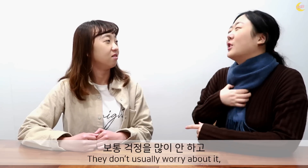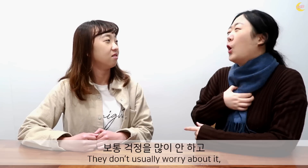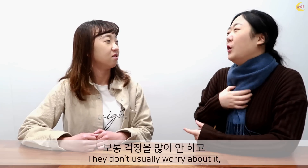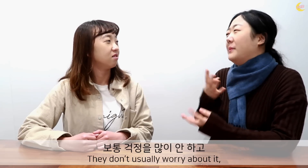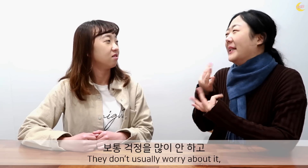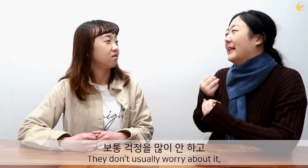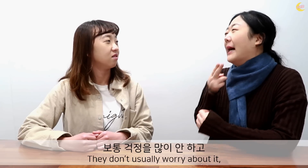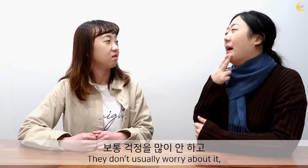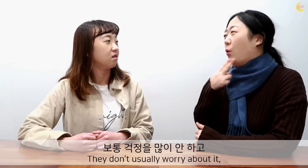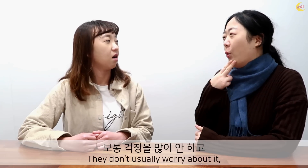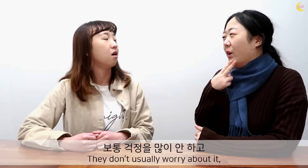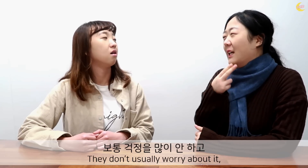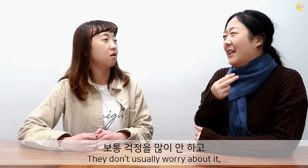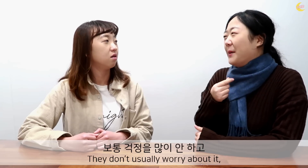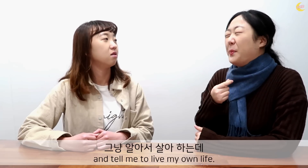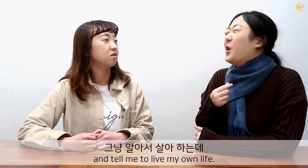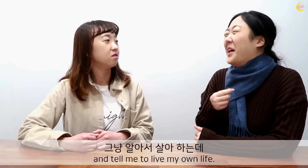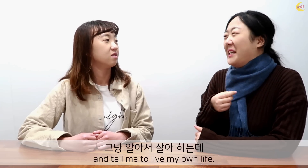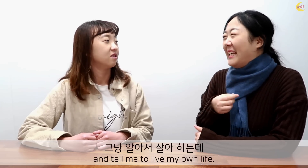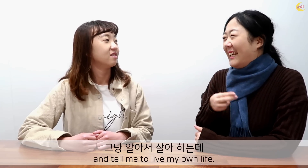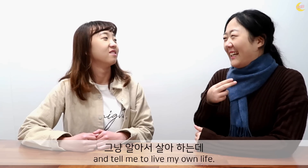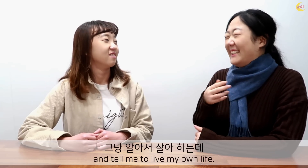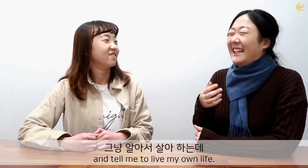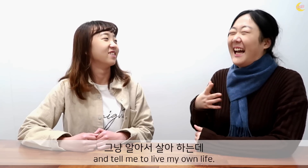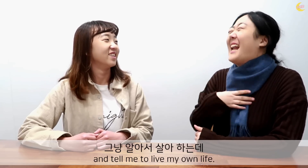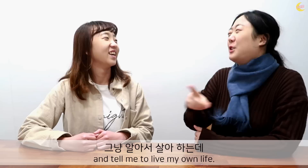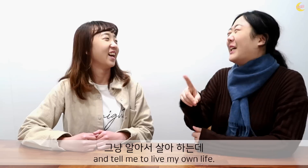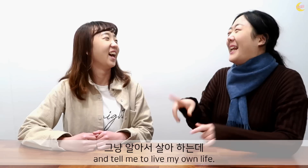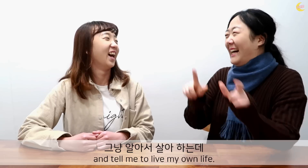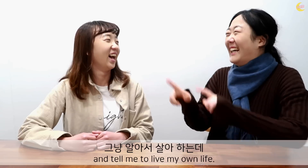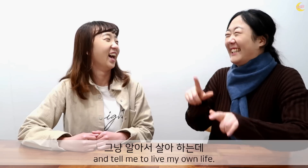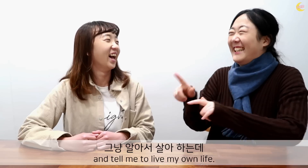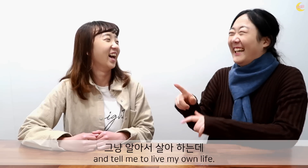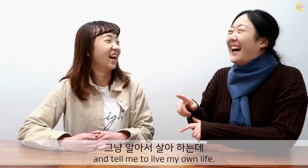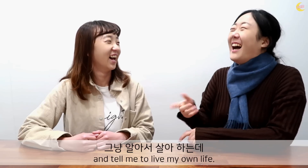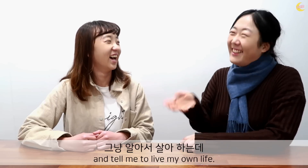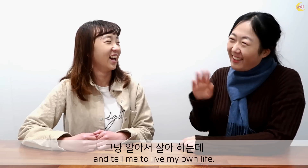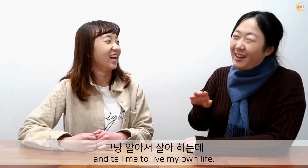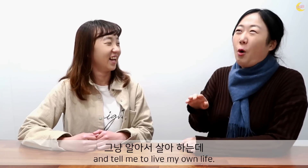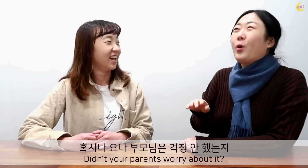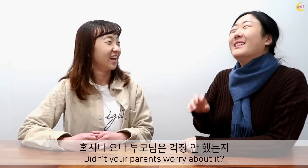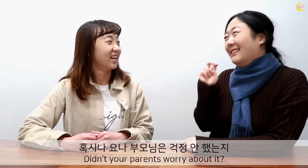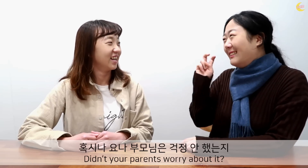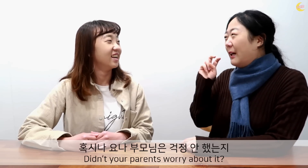They don’t usually worry about it, and tell me to live my own life.